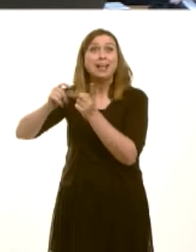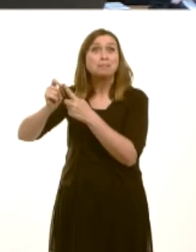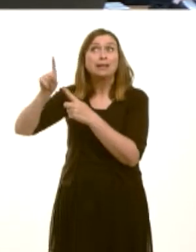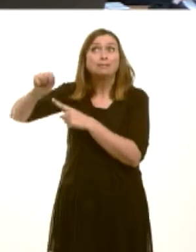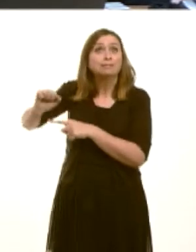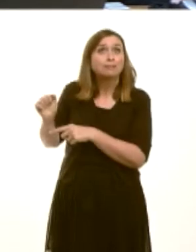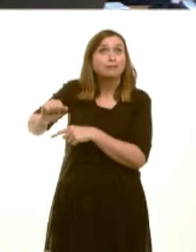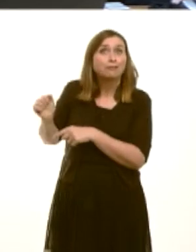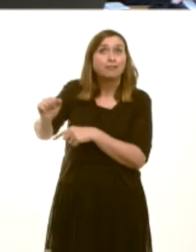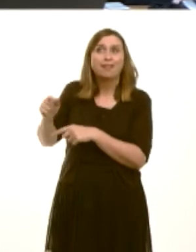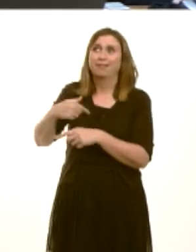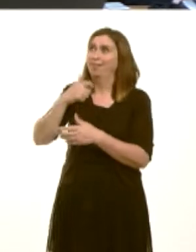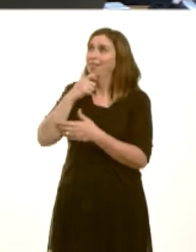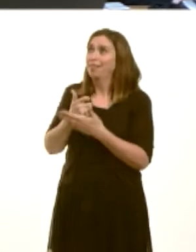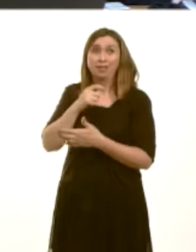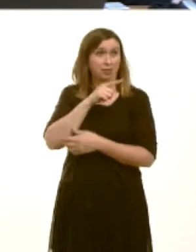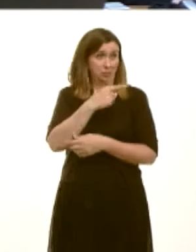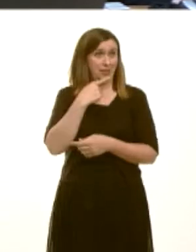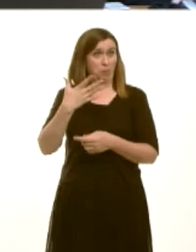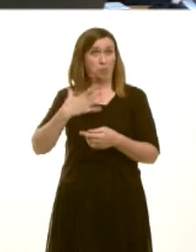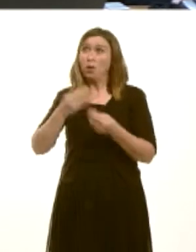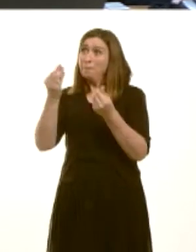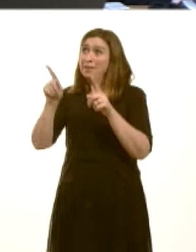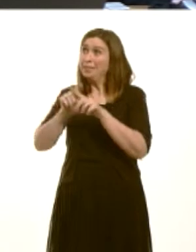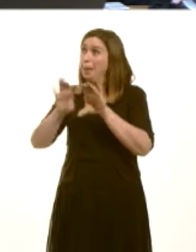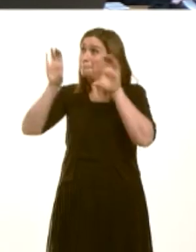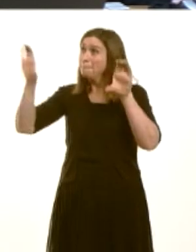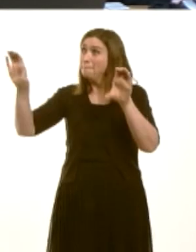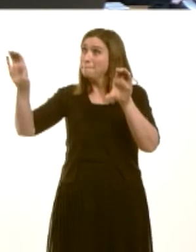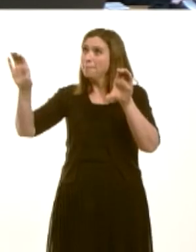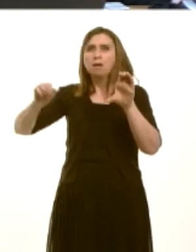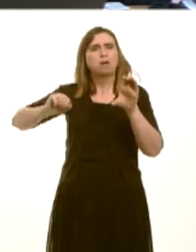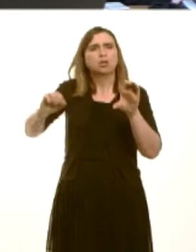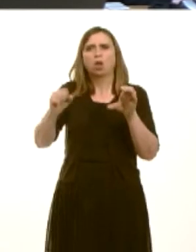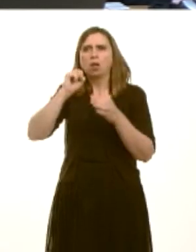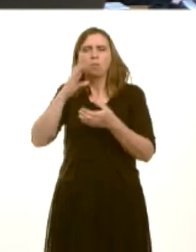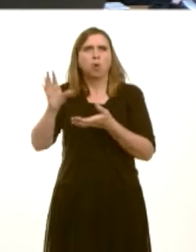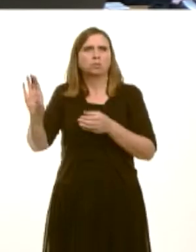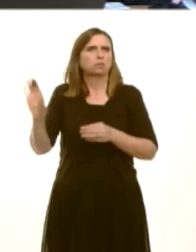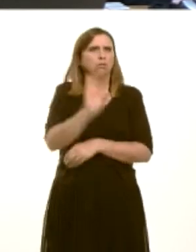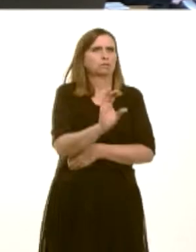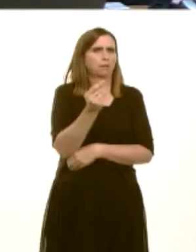talking about parity of spending between Wales and Scotland. I notice that the SNP is not going to contribute to that, so it is all about ëWeíll support you but donít ask